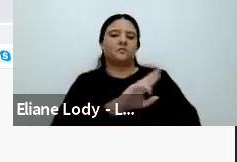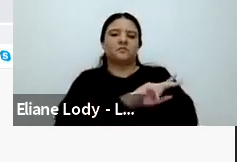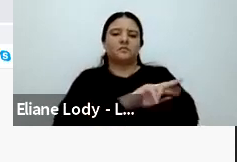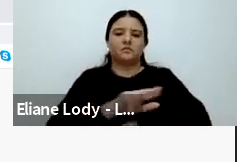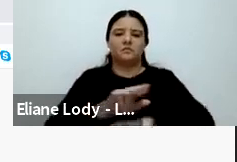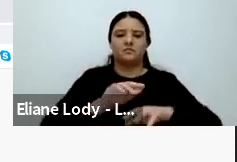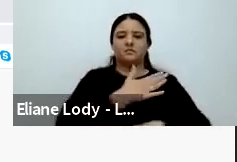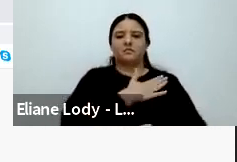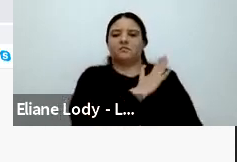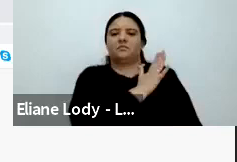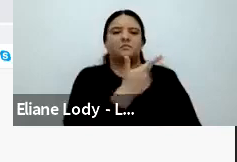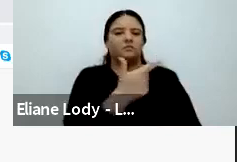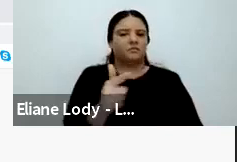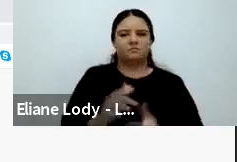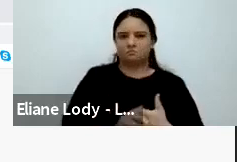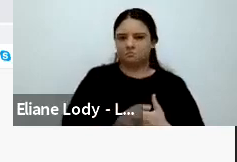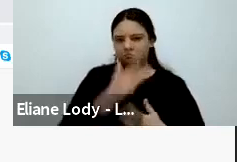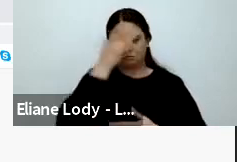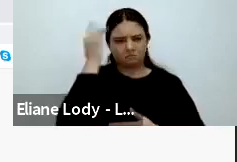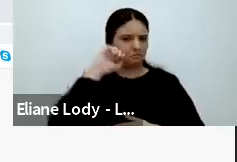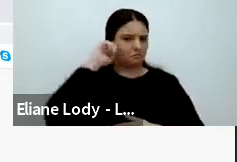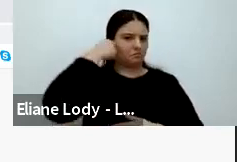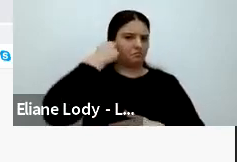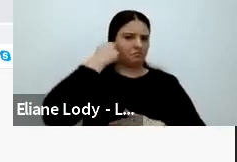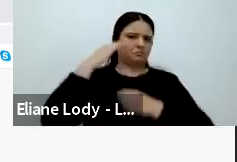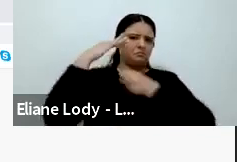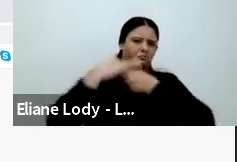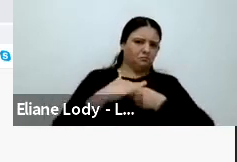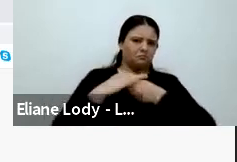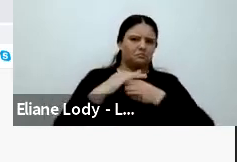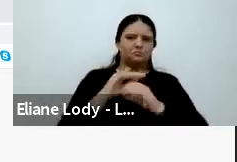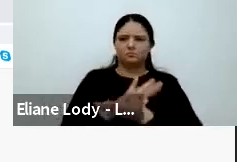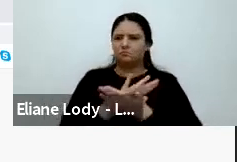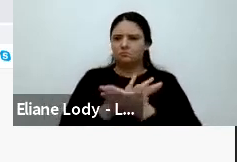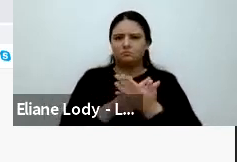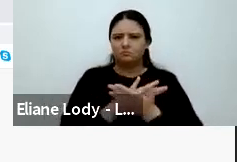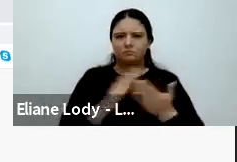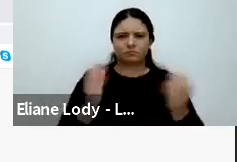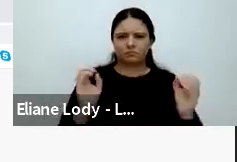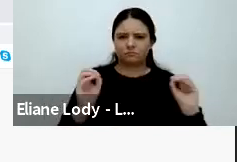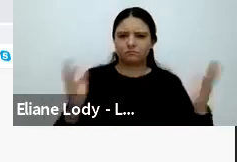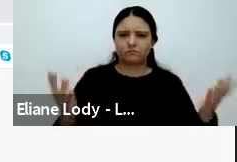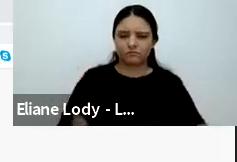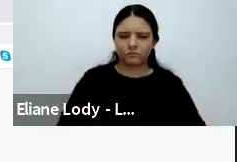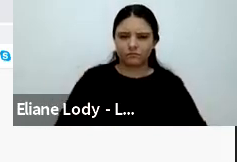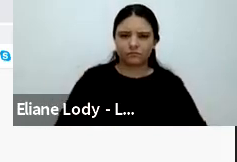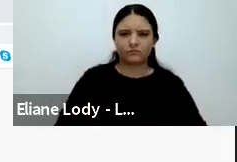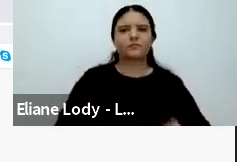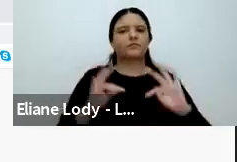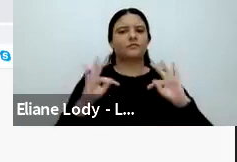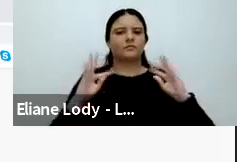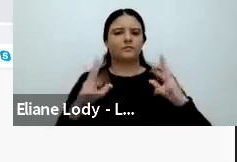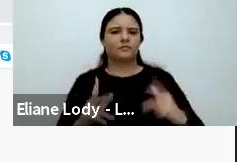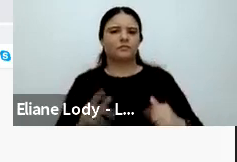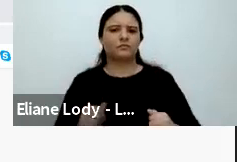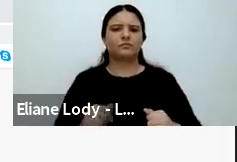States, and black and brown people are not oppressed in any way, everybody. dy is there, everything's fine is there, everything's fair to